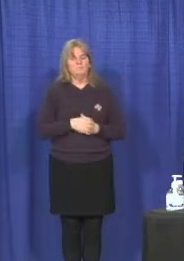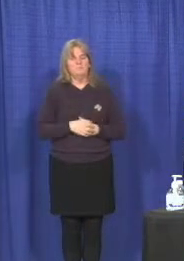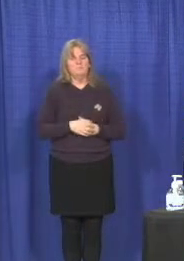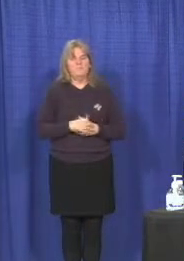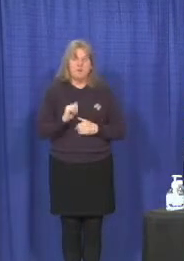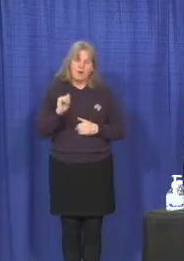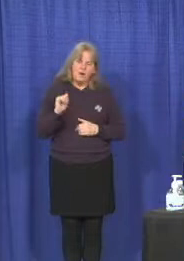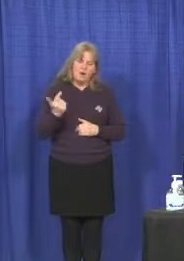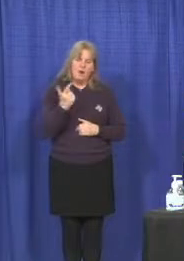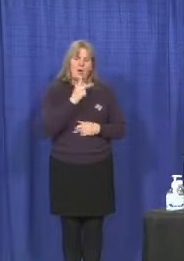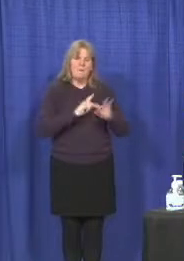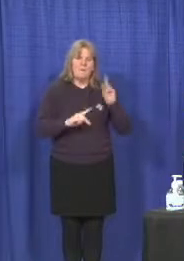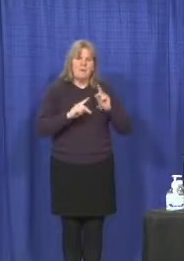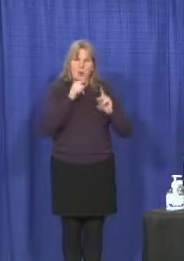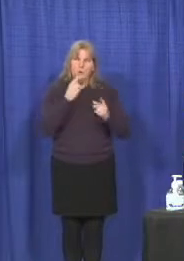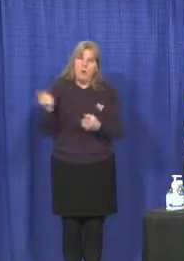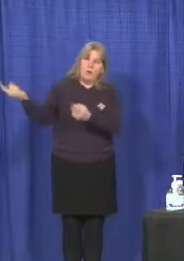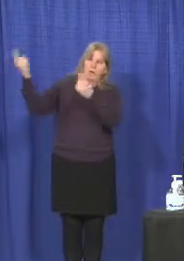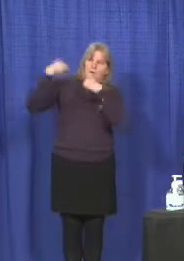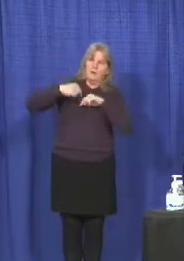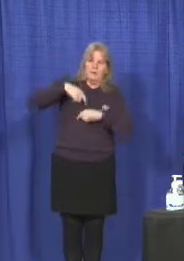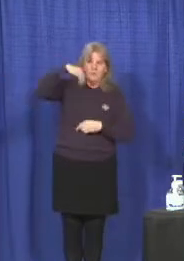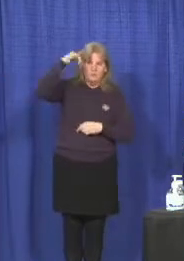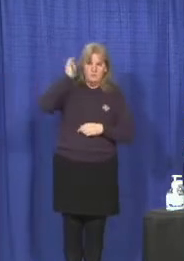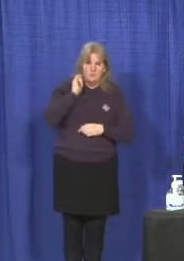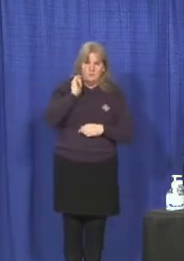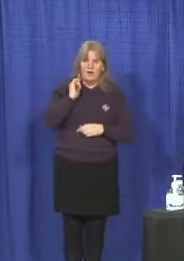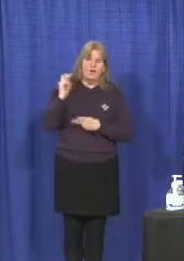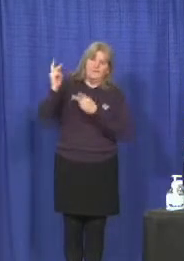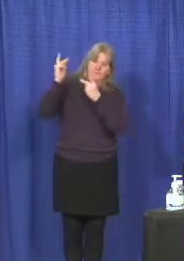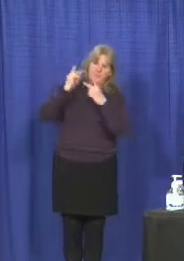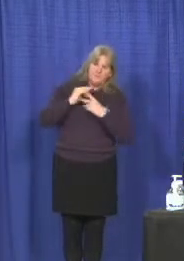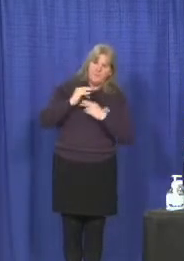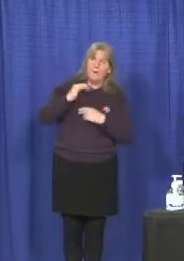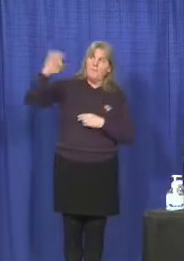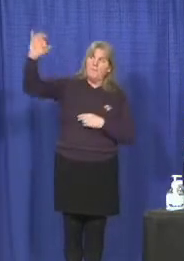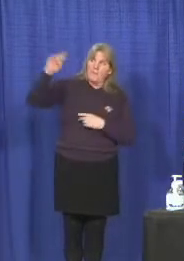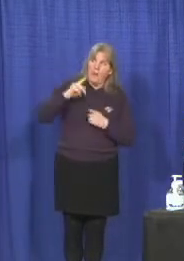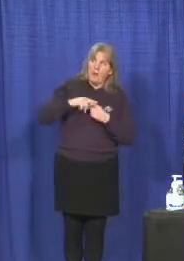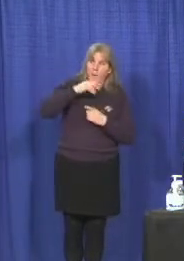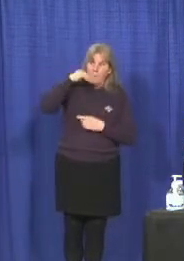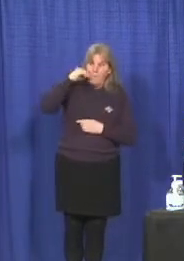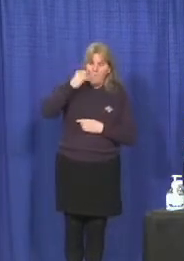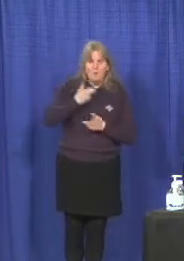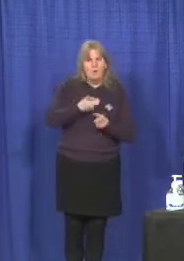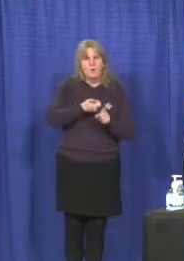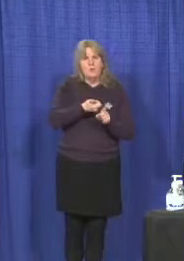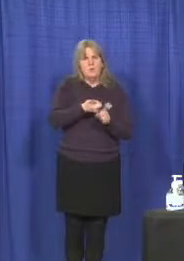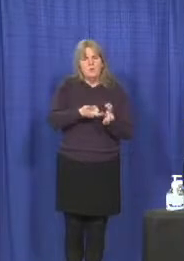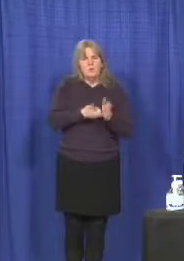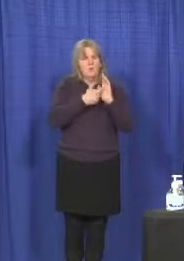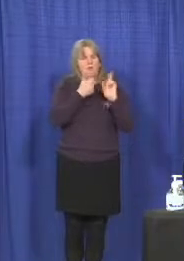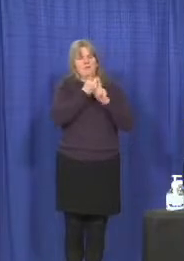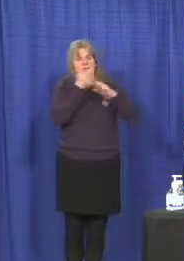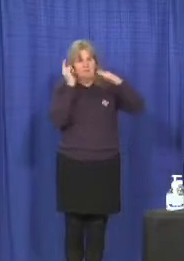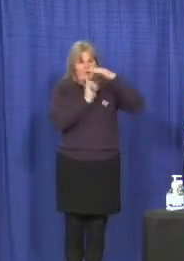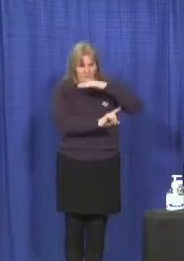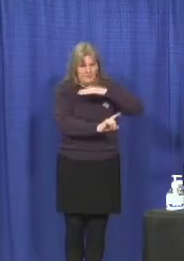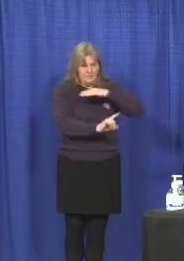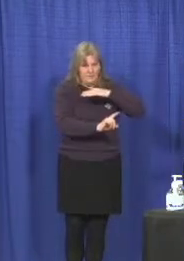Everyone entering YUKON weather for the first time for returning are required to solve isolate